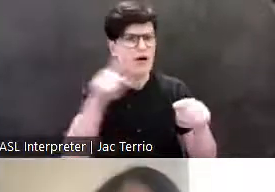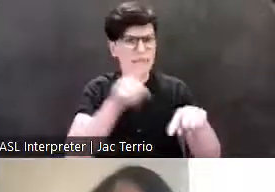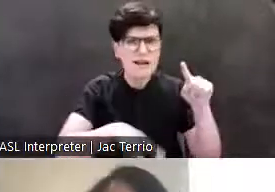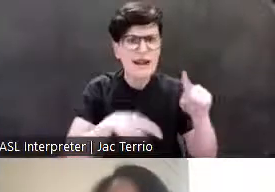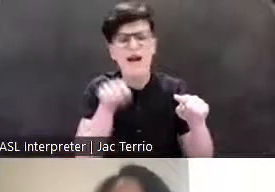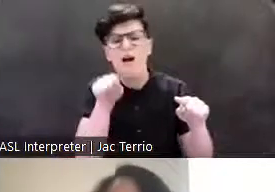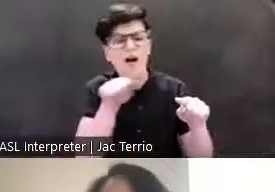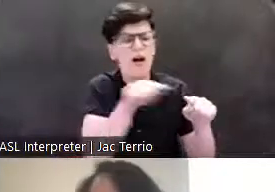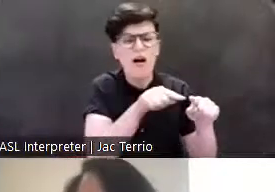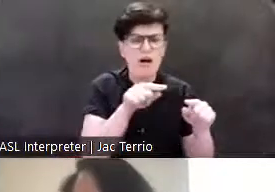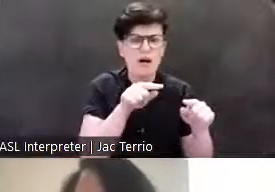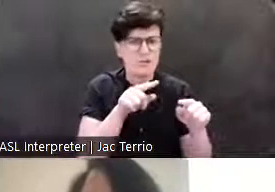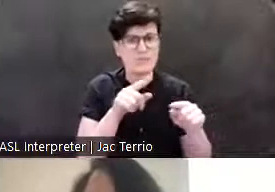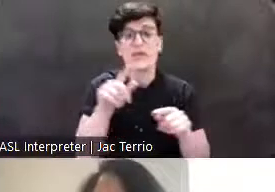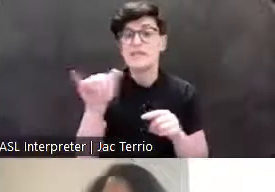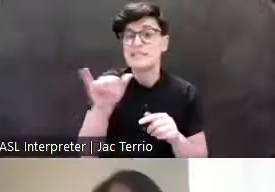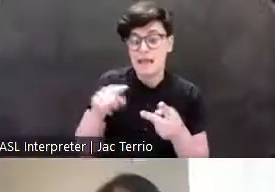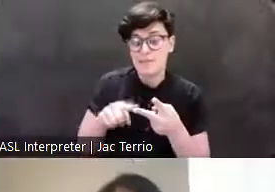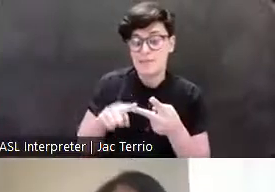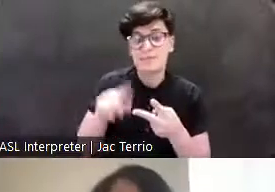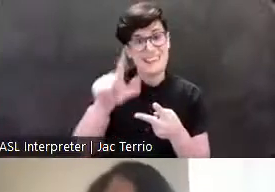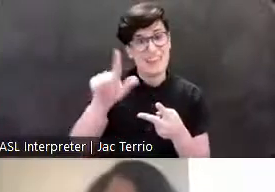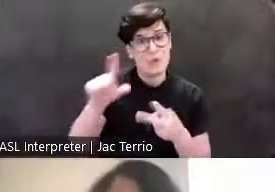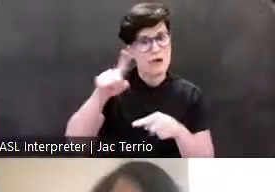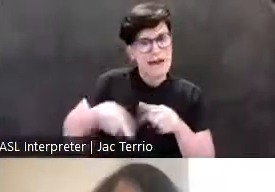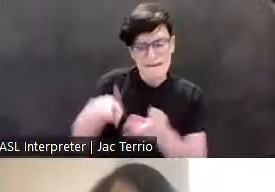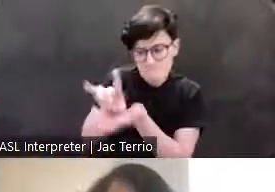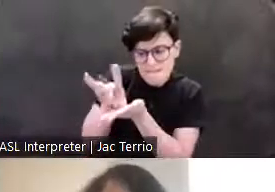A landlord cannot evict a tenants because the person has a disability.